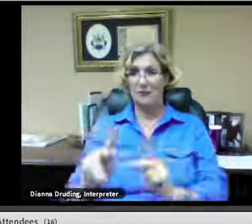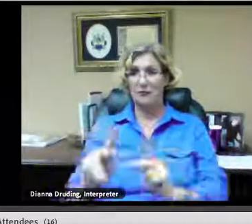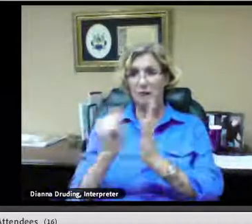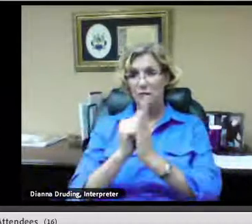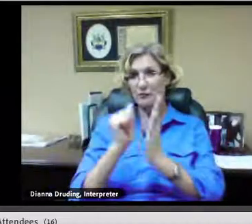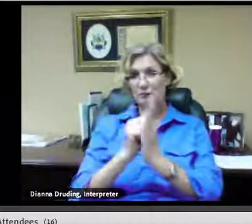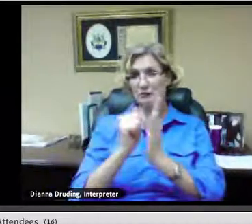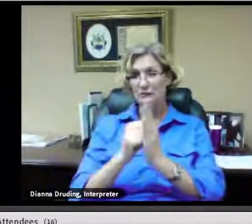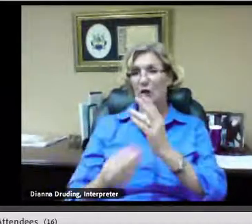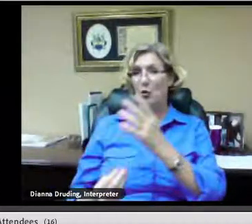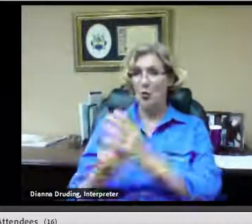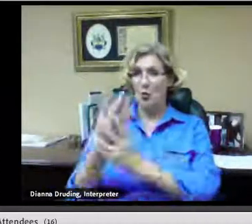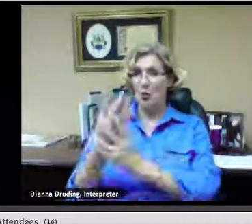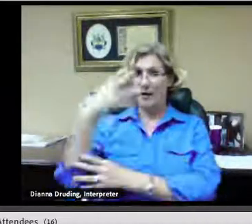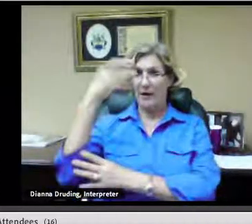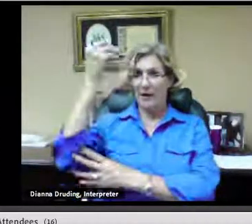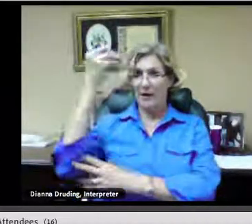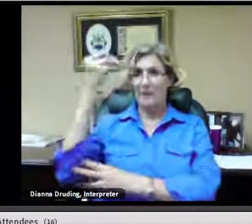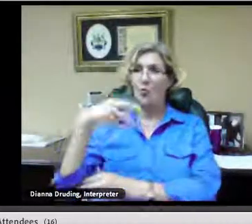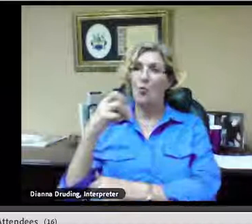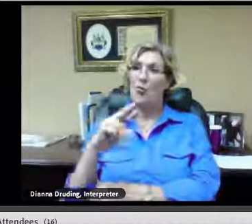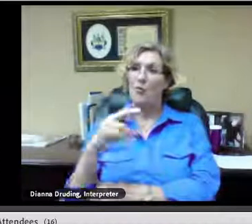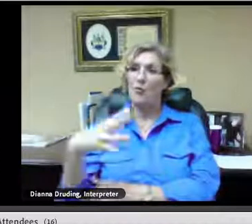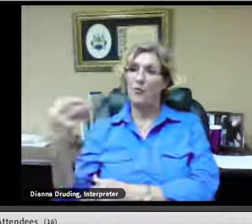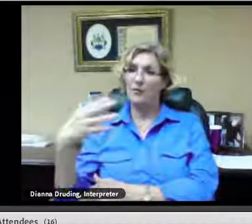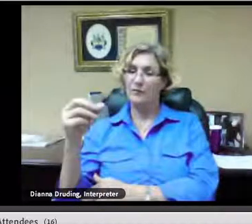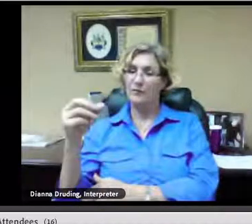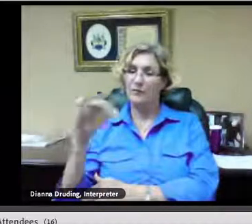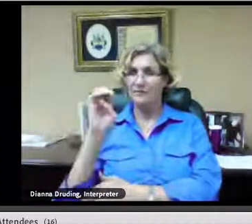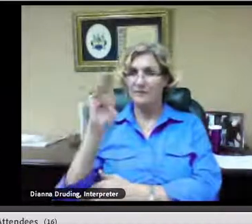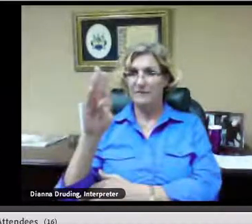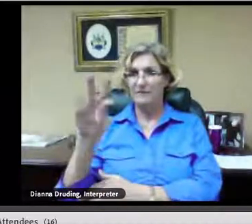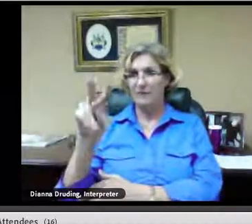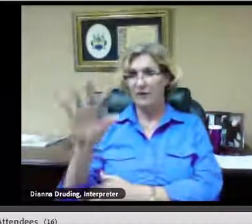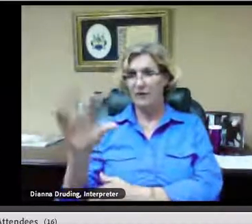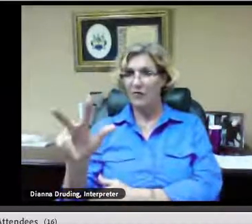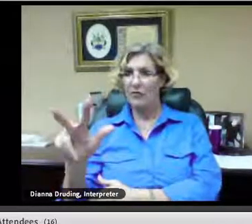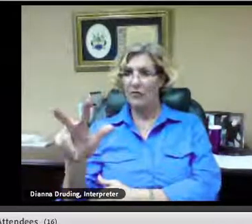As always, please feel free to keep checking the SWFLN CE Calendar on our SWFLN website,